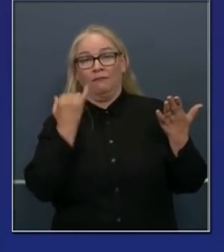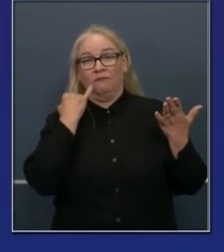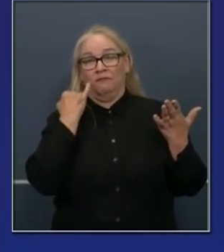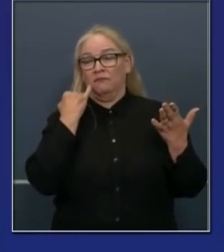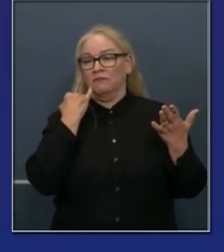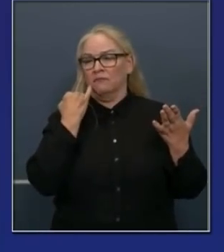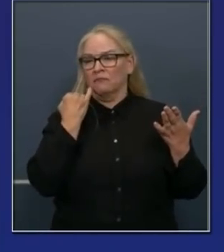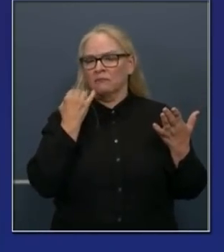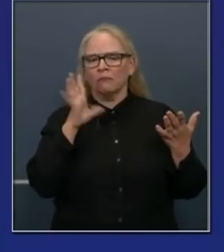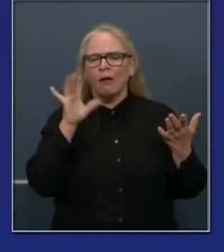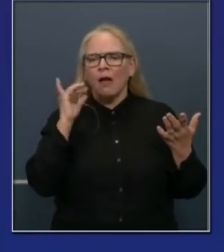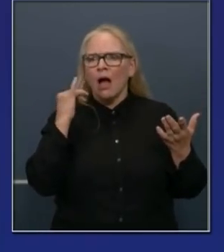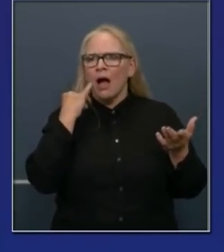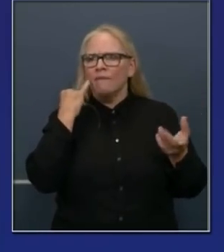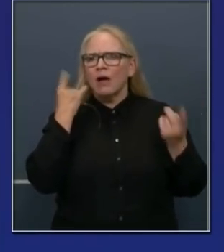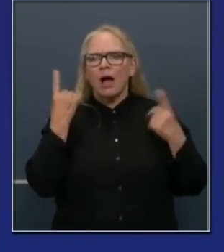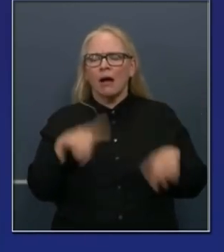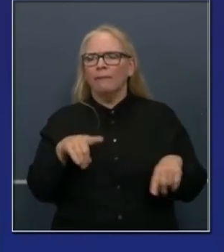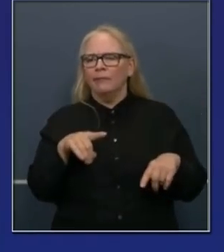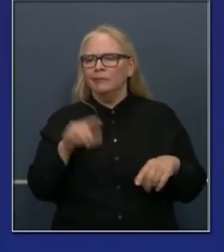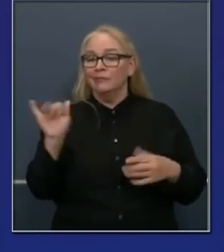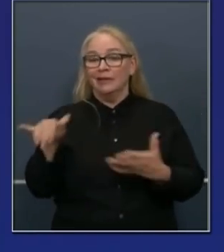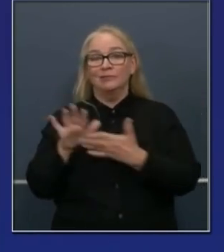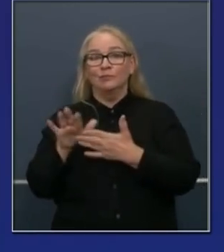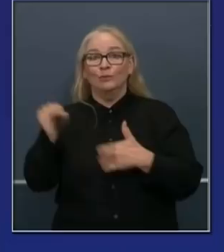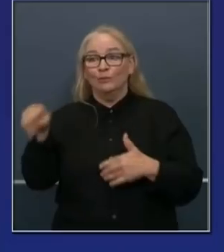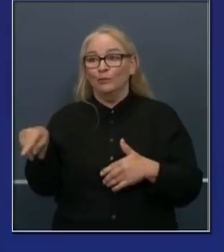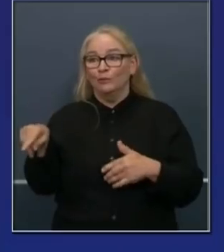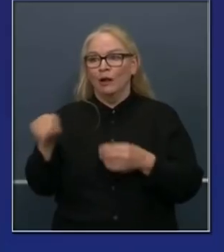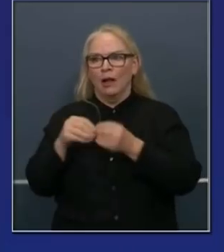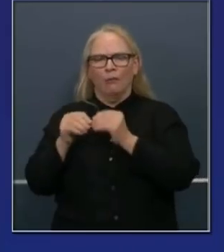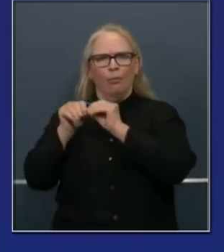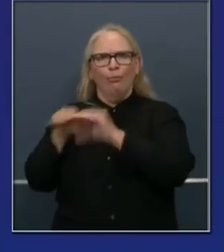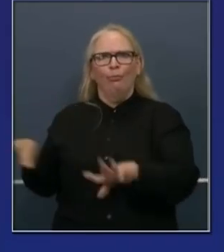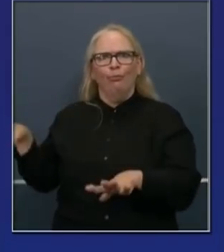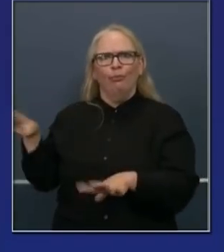BEING ASKED IS, ALL RIGHT, ONCE OUR SCHOOL IS OPEN, WHAT